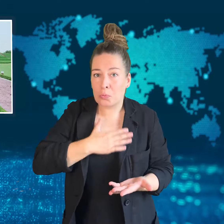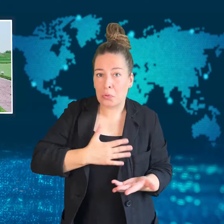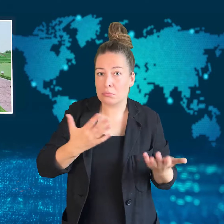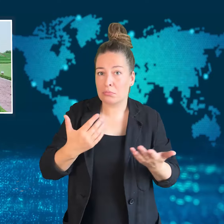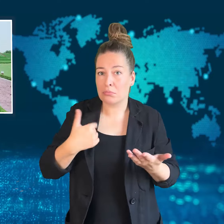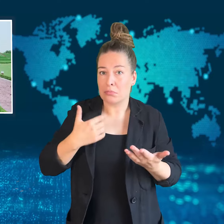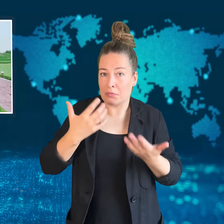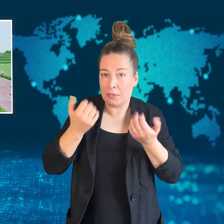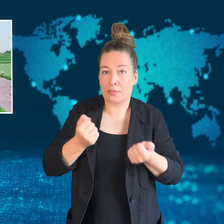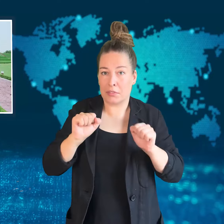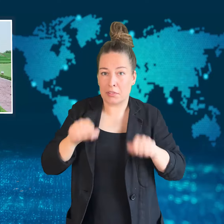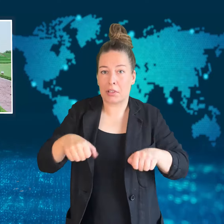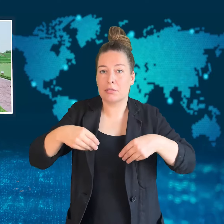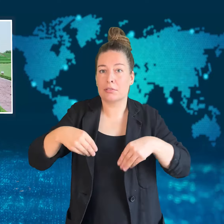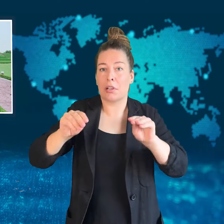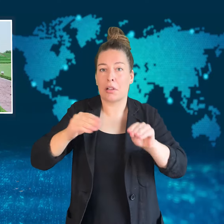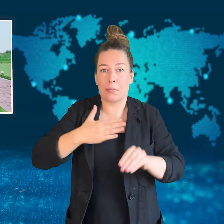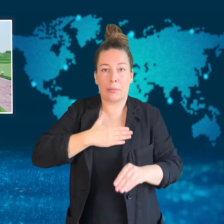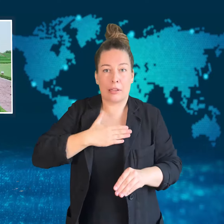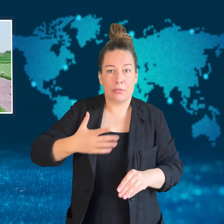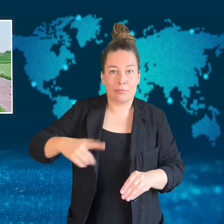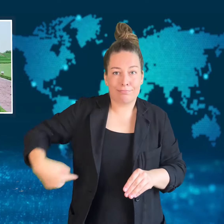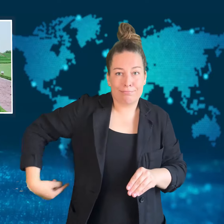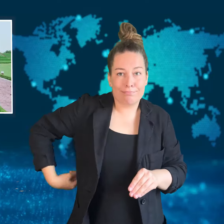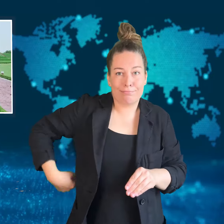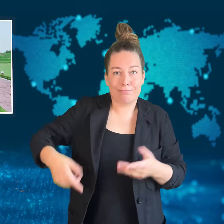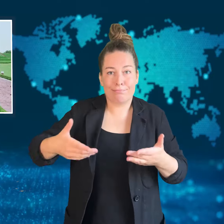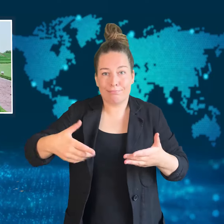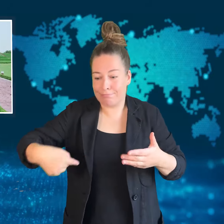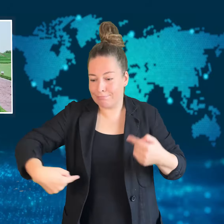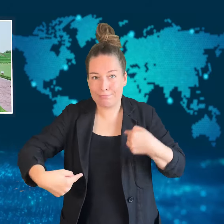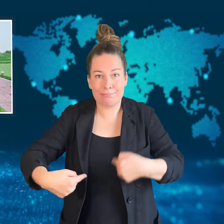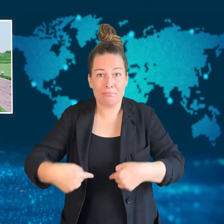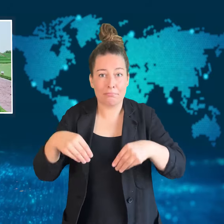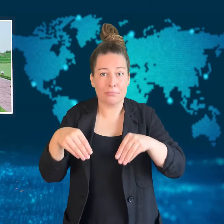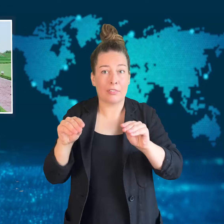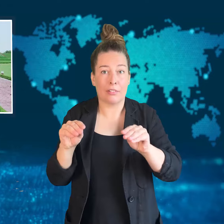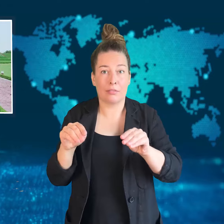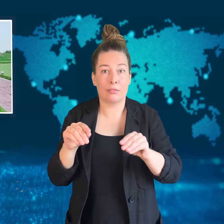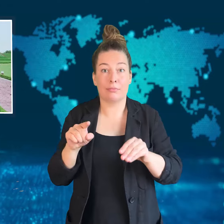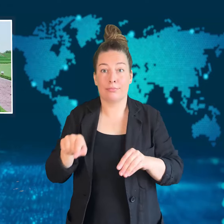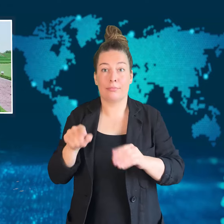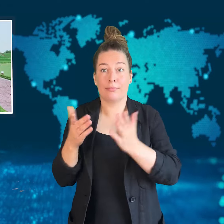The practice is illegal in both Myanmar and India.